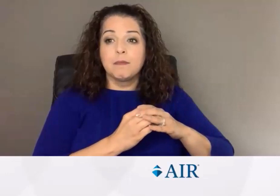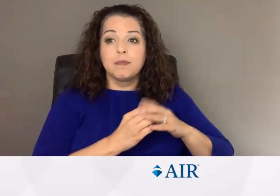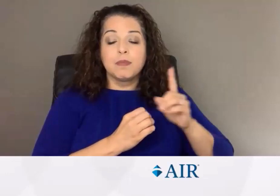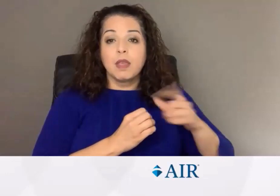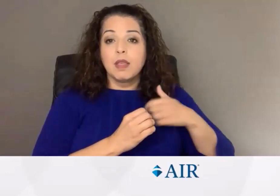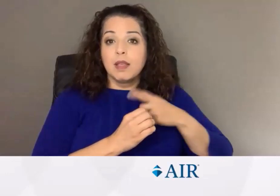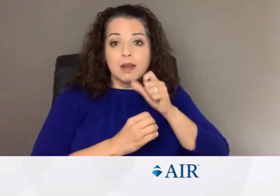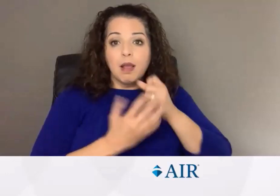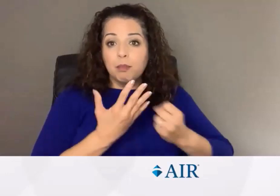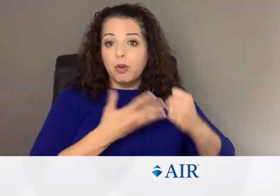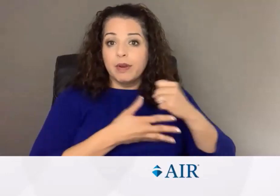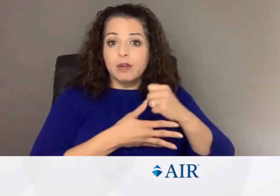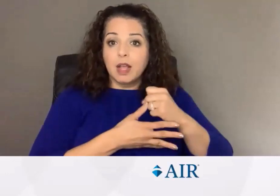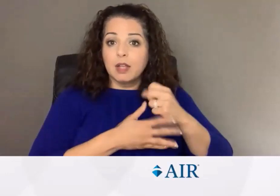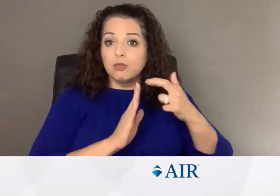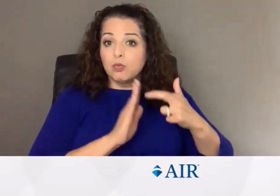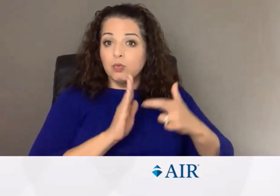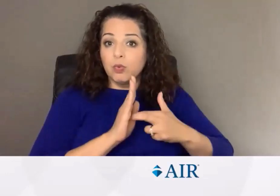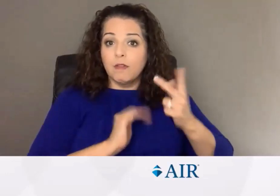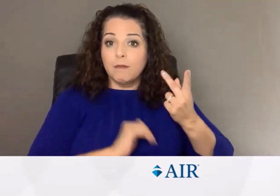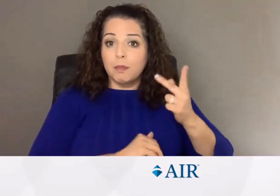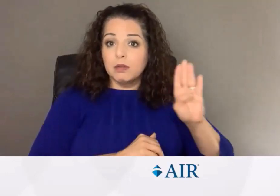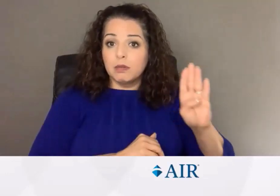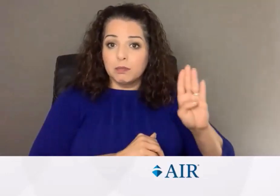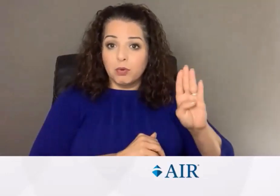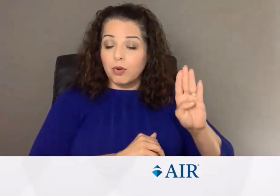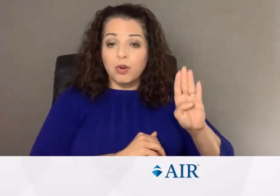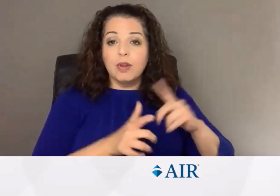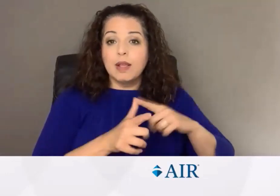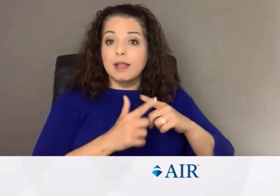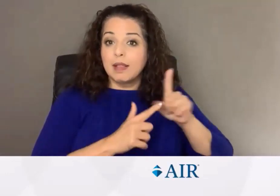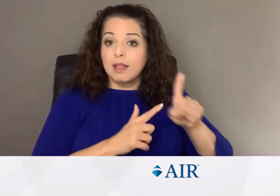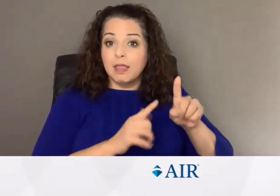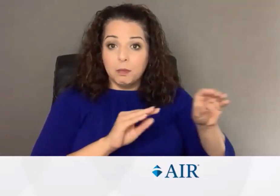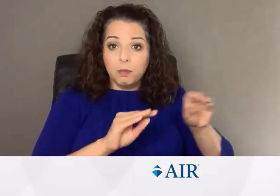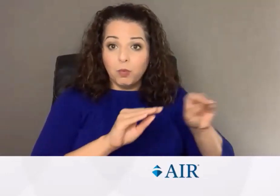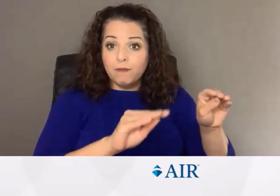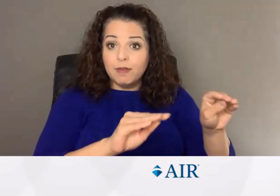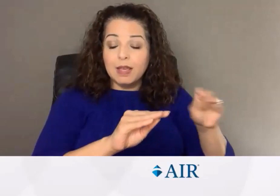broker or the moving evidence into practice